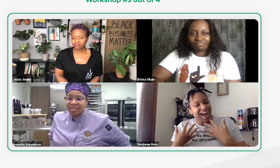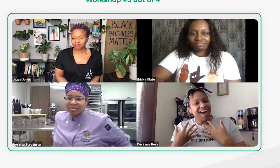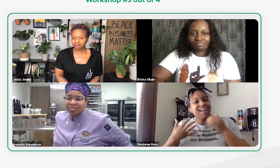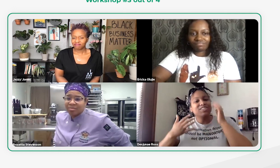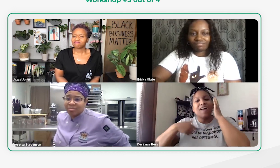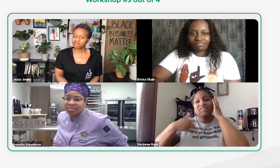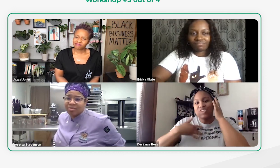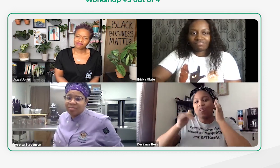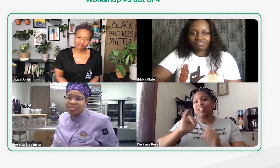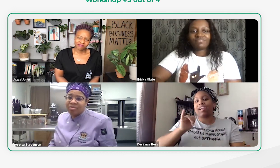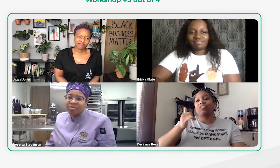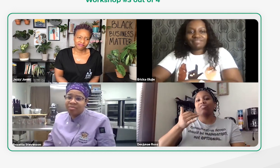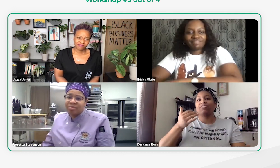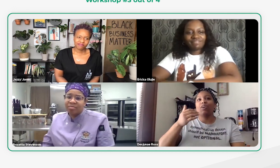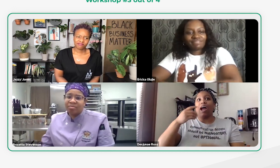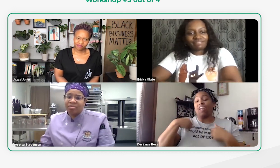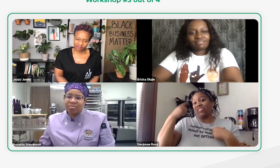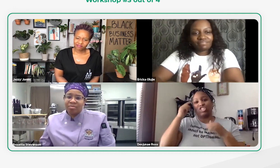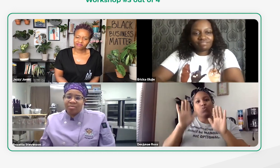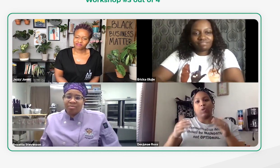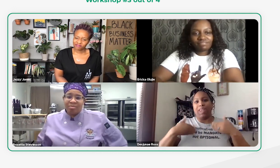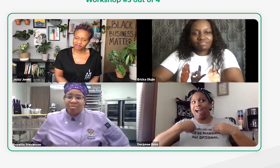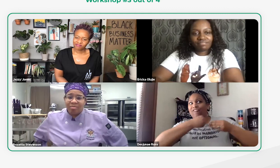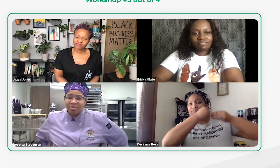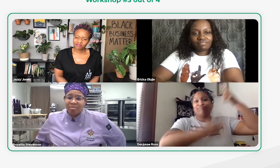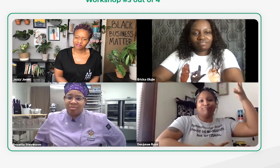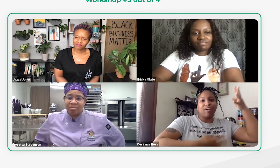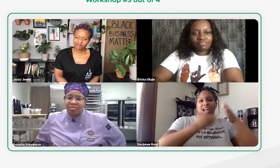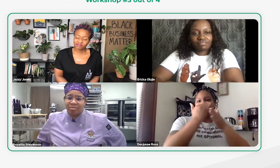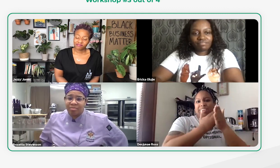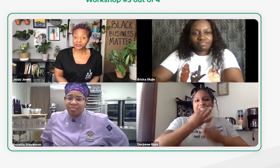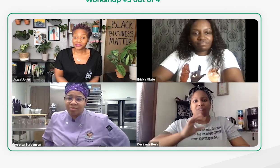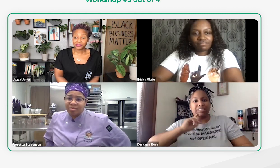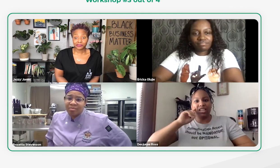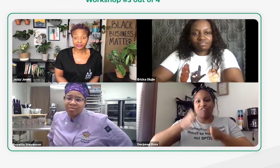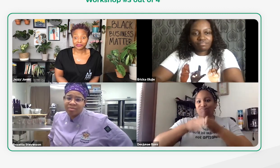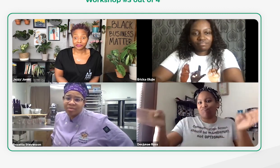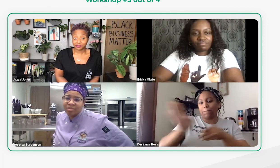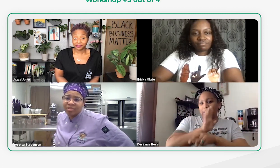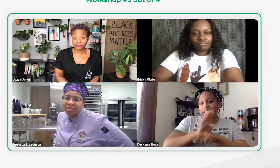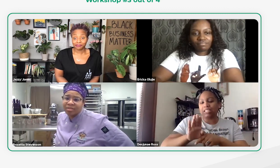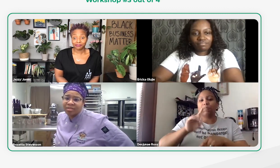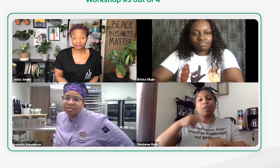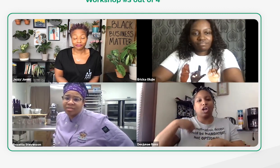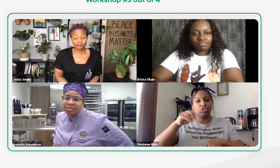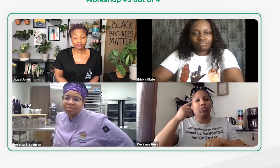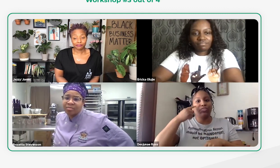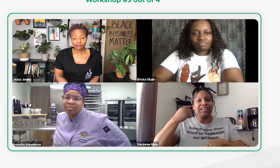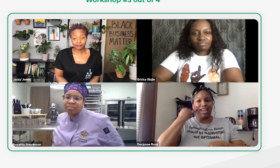was saddened by that. I think -- it's great that we have this whole list of deaf run businesses,